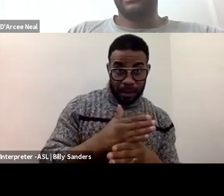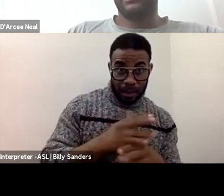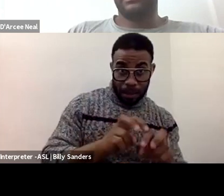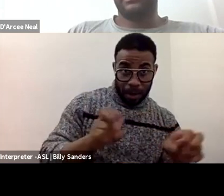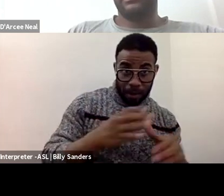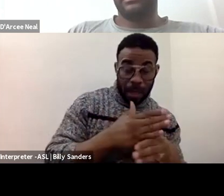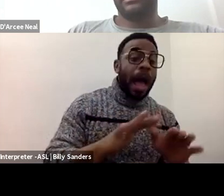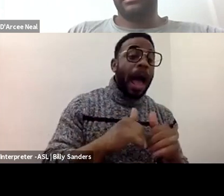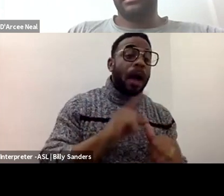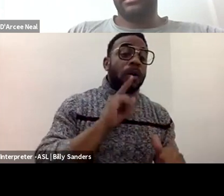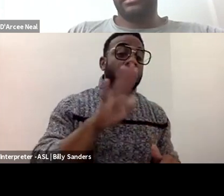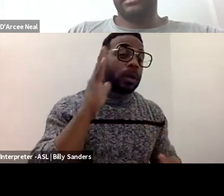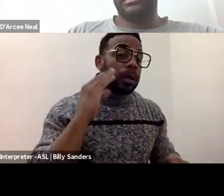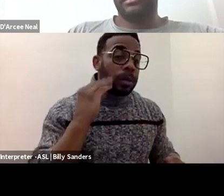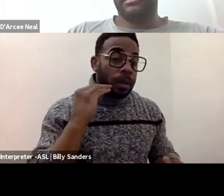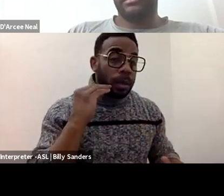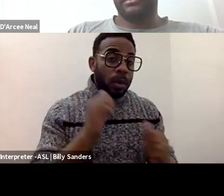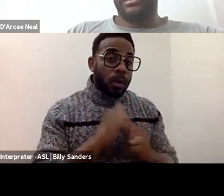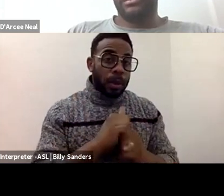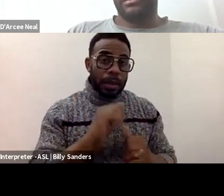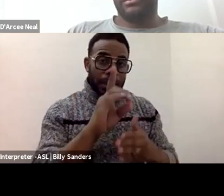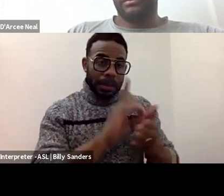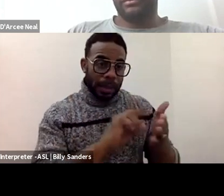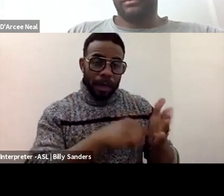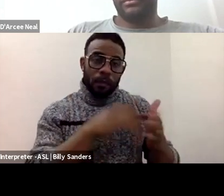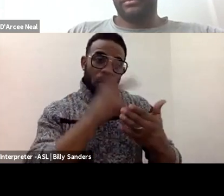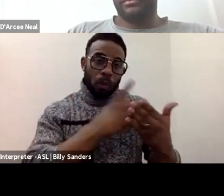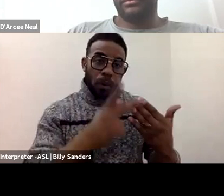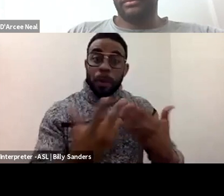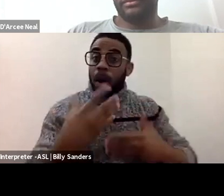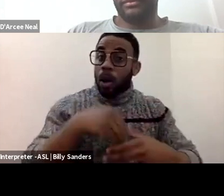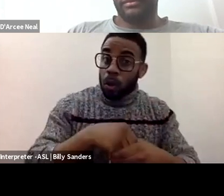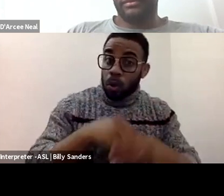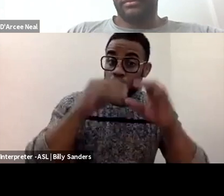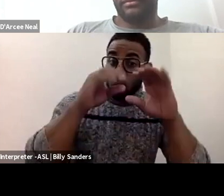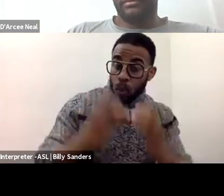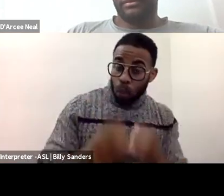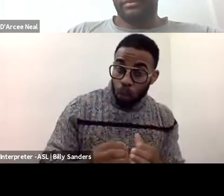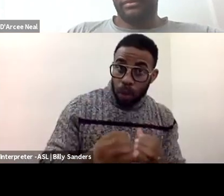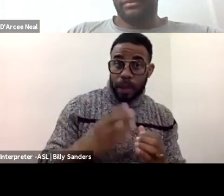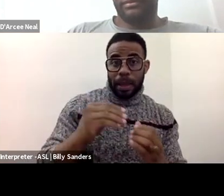share how is your experience with the design program including the courses and the extracurricular